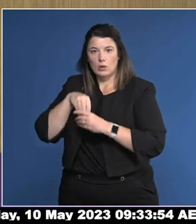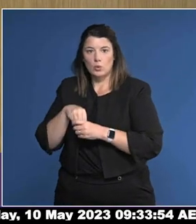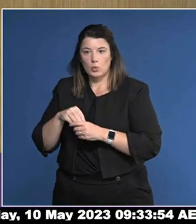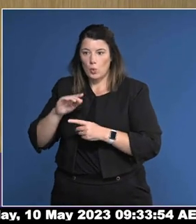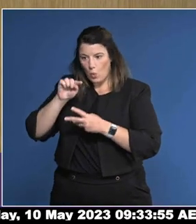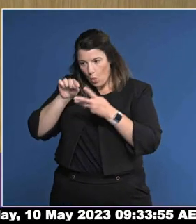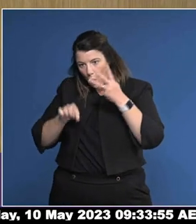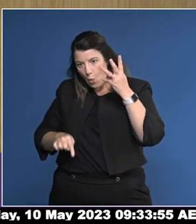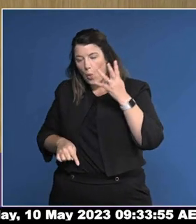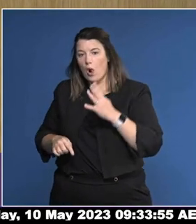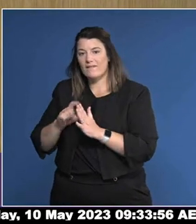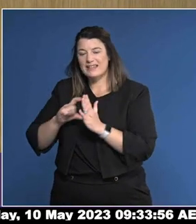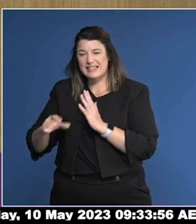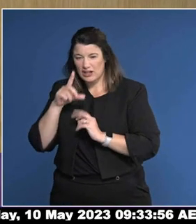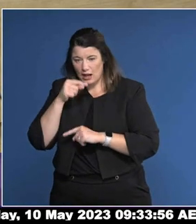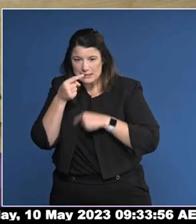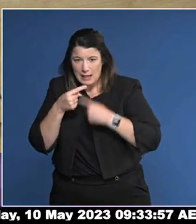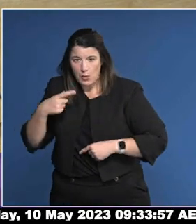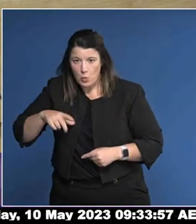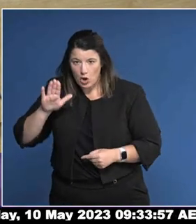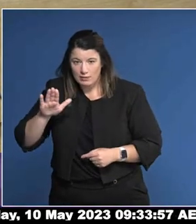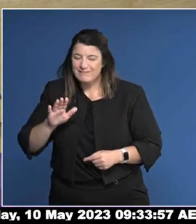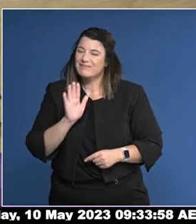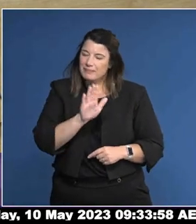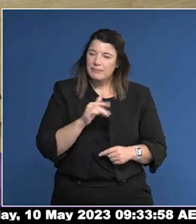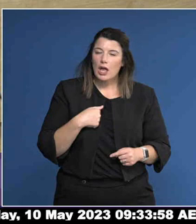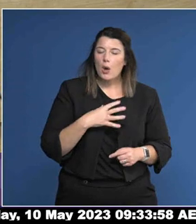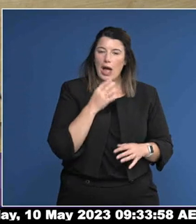Well, if you can listen to my questions, we may get to that.